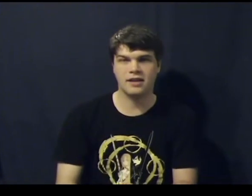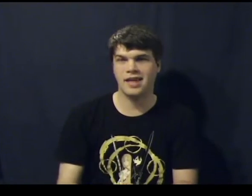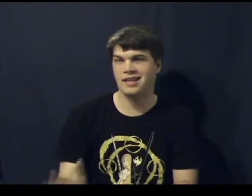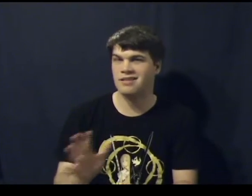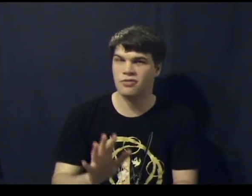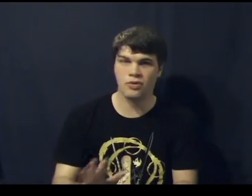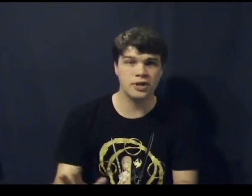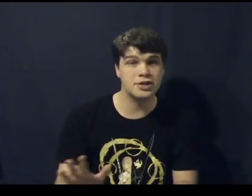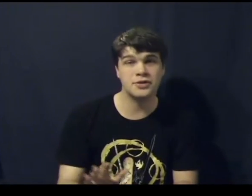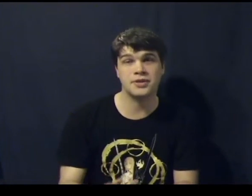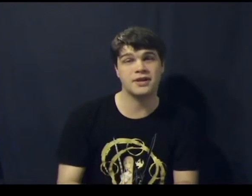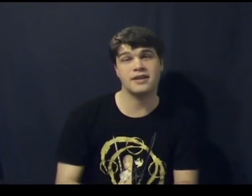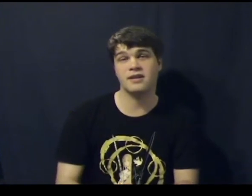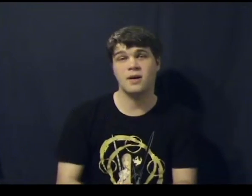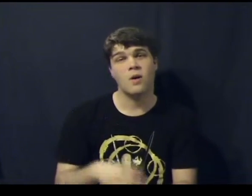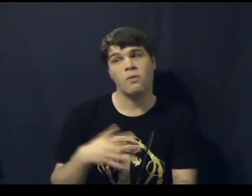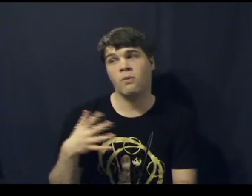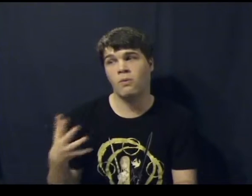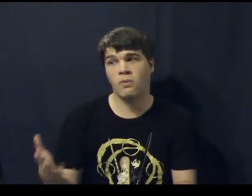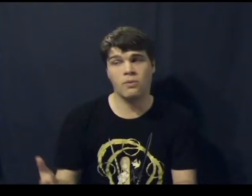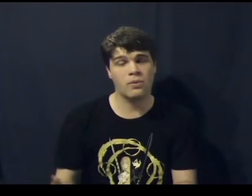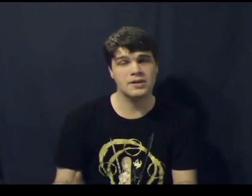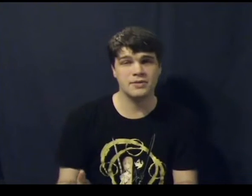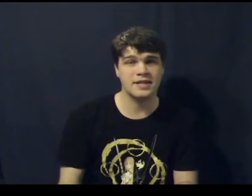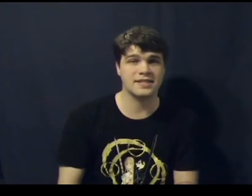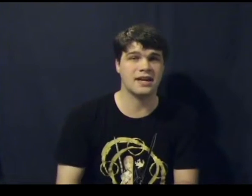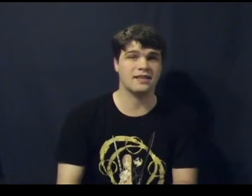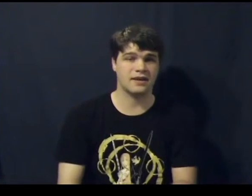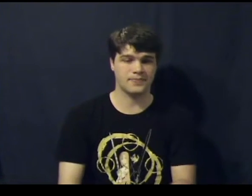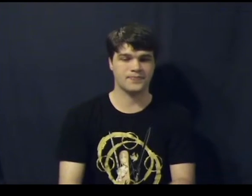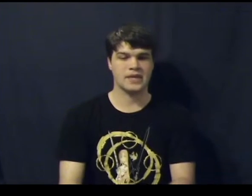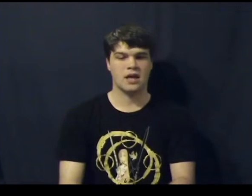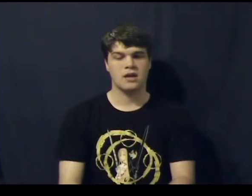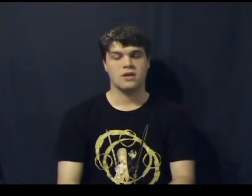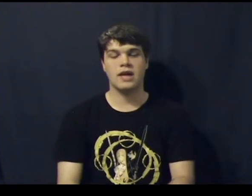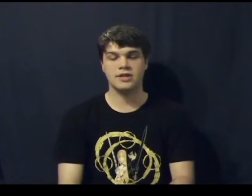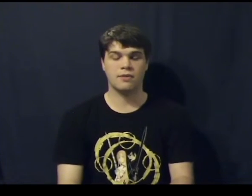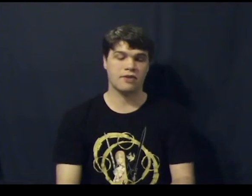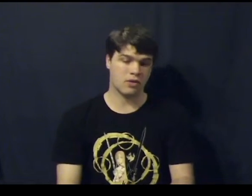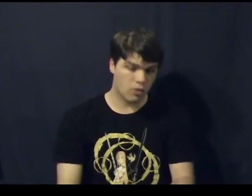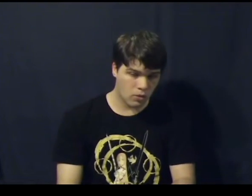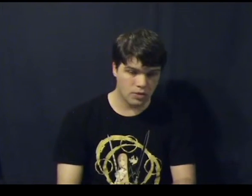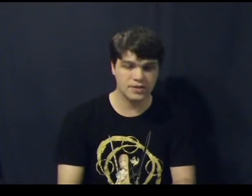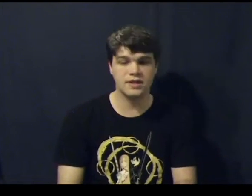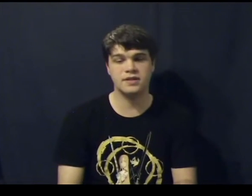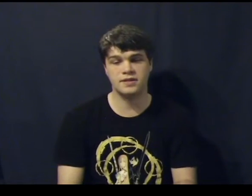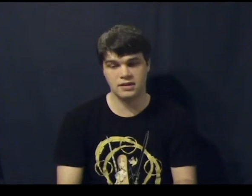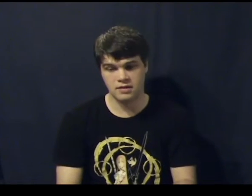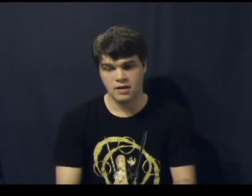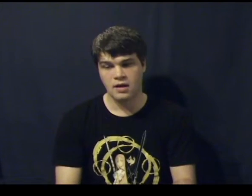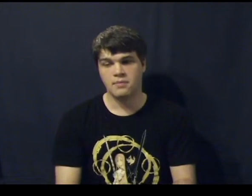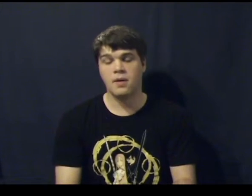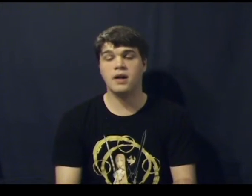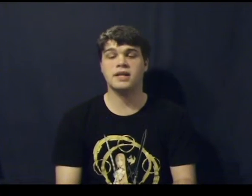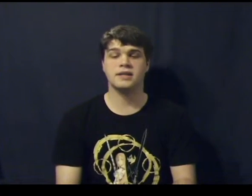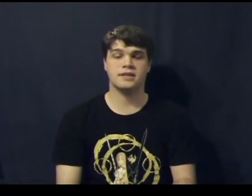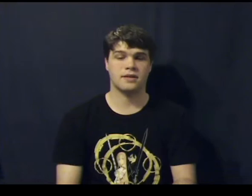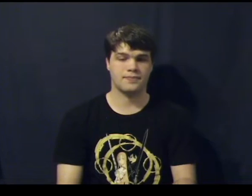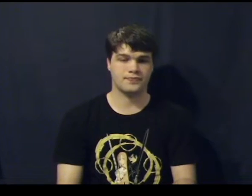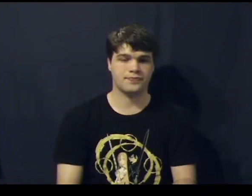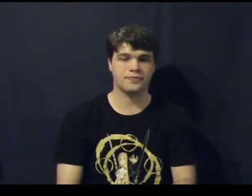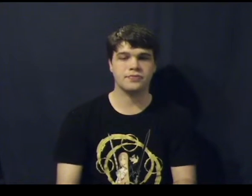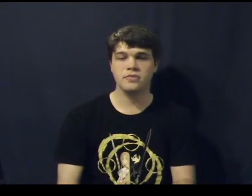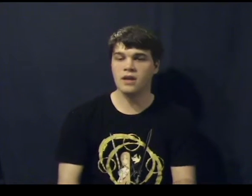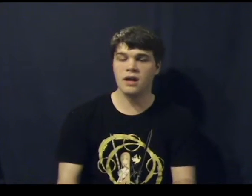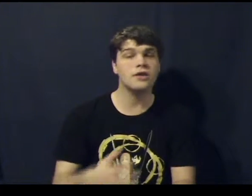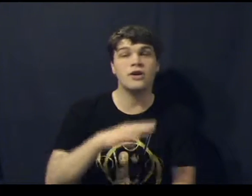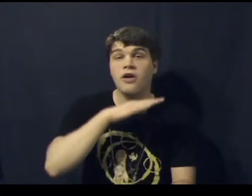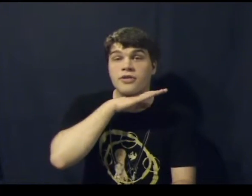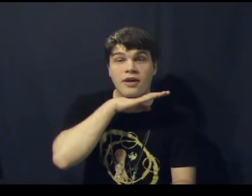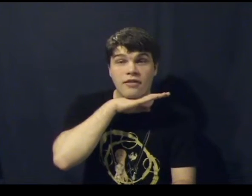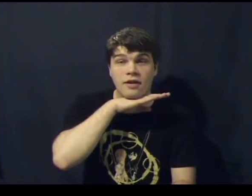Again, regional area, what do they sign there? Okay, so we've done horses and bunnies. You can also have a pig